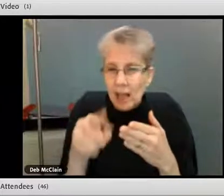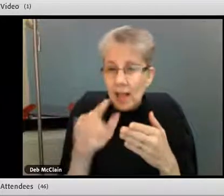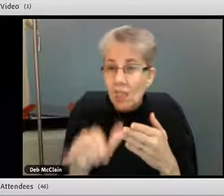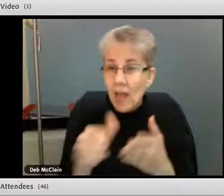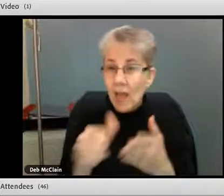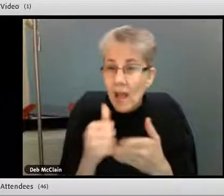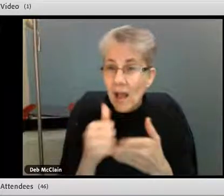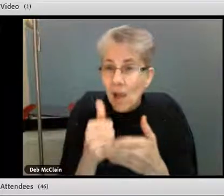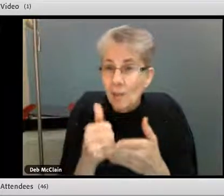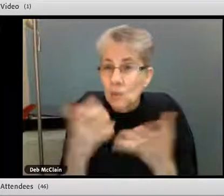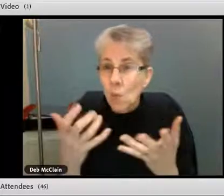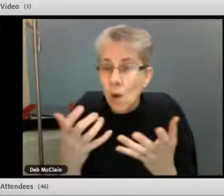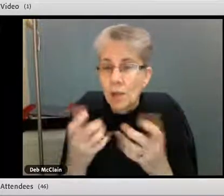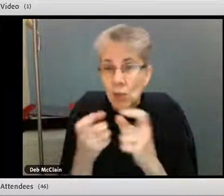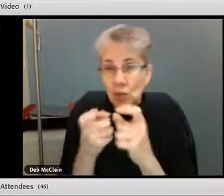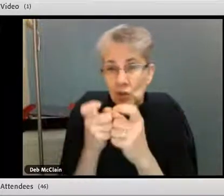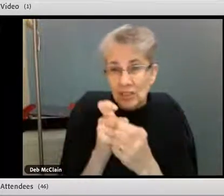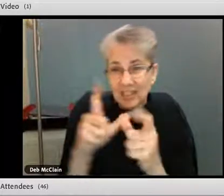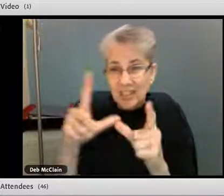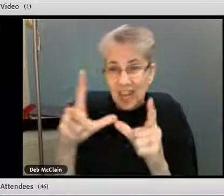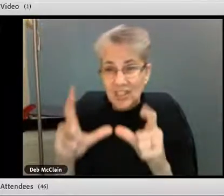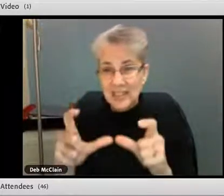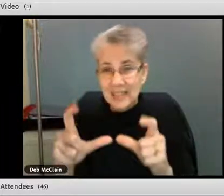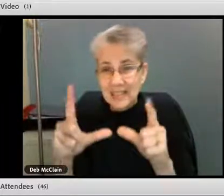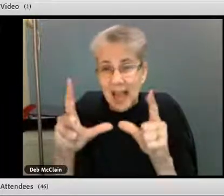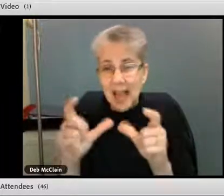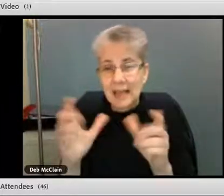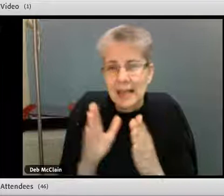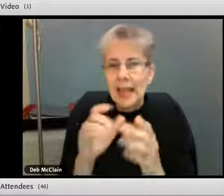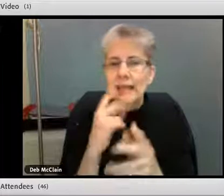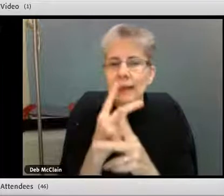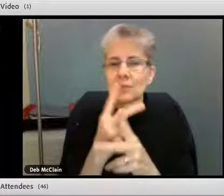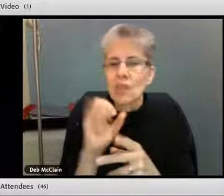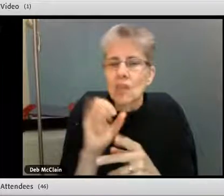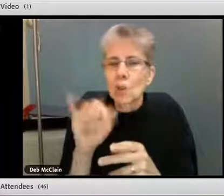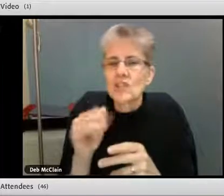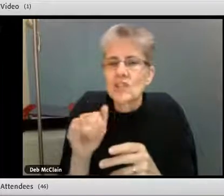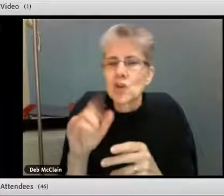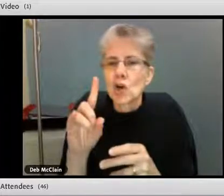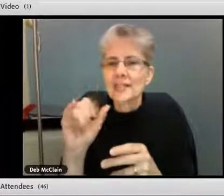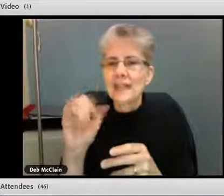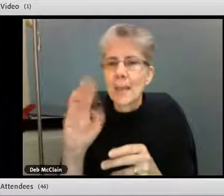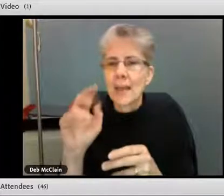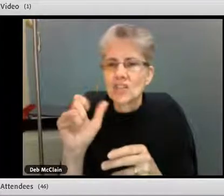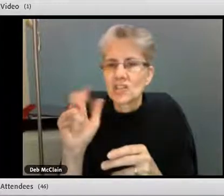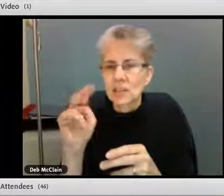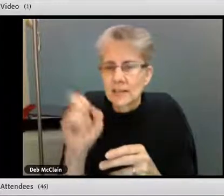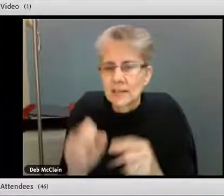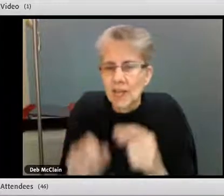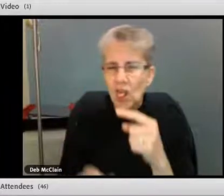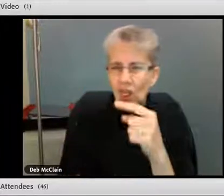is keep the original dimension. This will avoid the baby getting really long and skinny